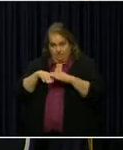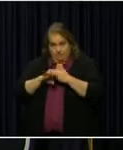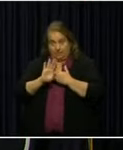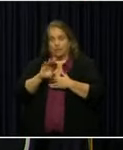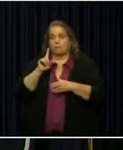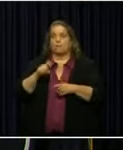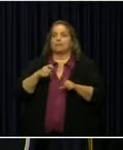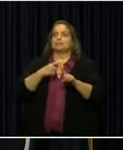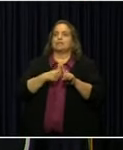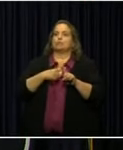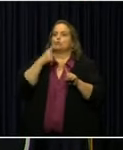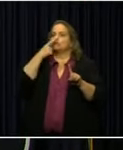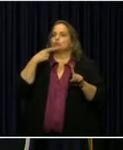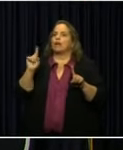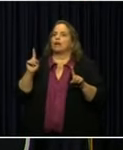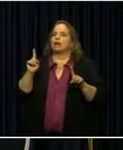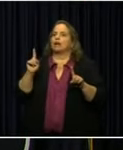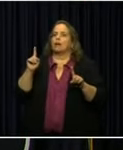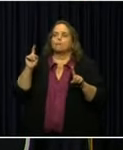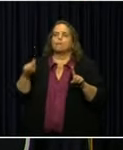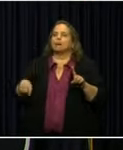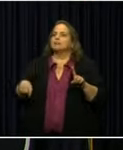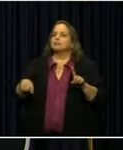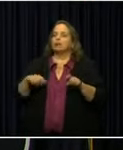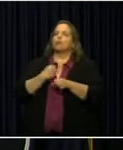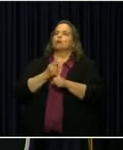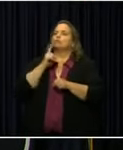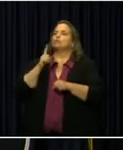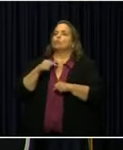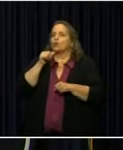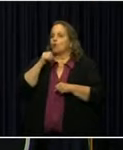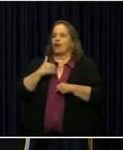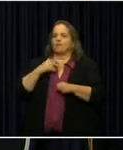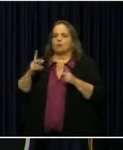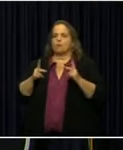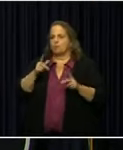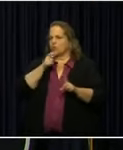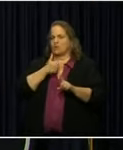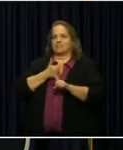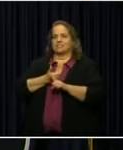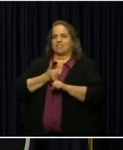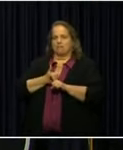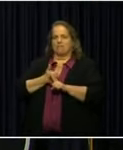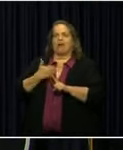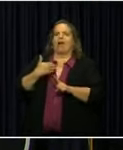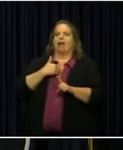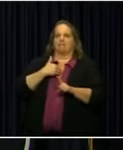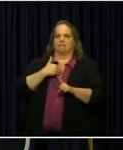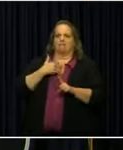THROUGH OTHER PHASES. AGAIN, THESE ARE GUIDELINES, BUT I JUST WANTED TO SHOW A LITTLE